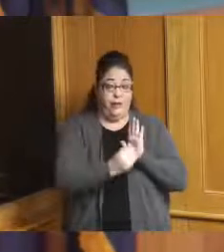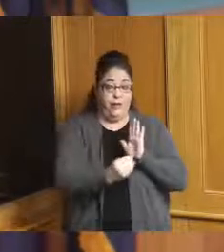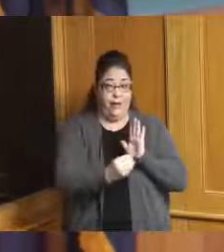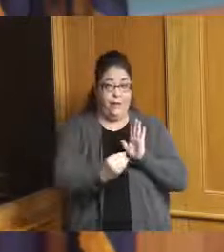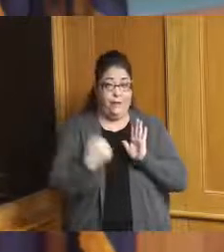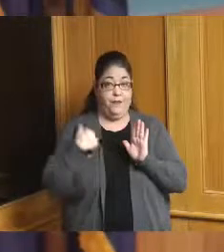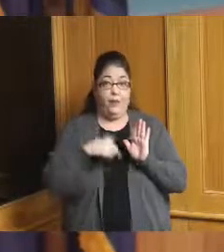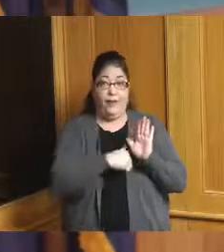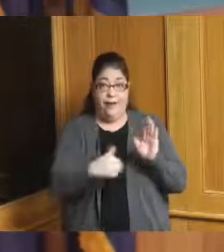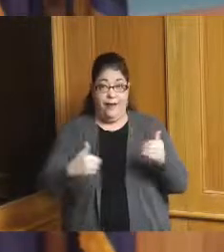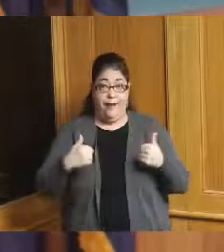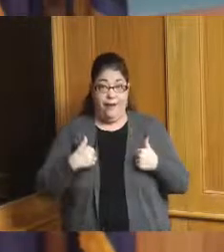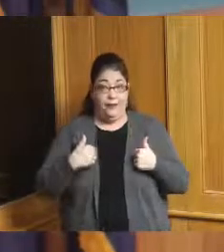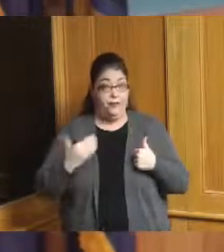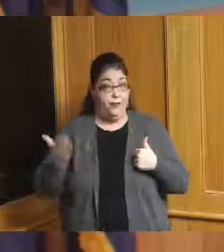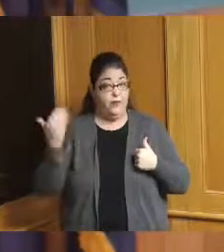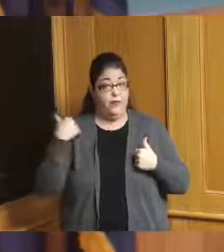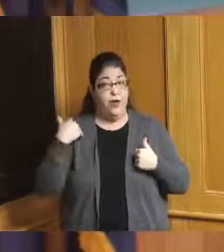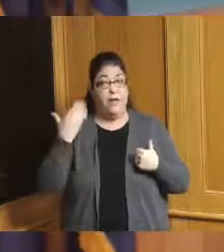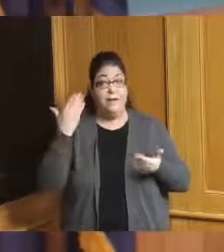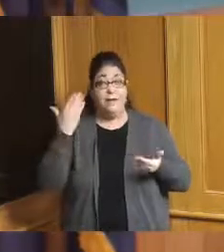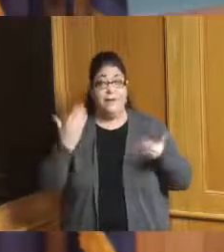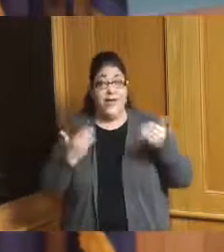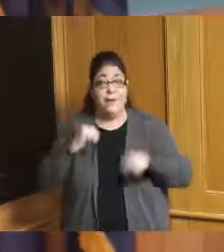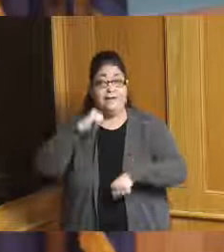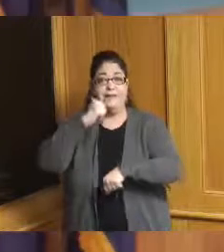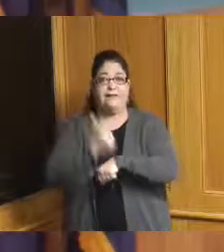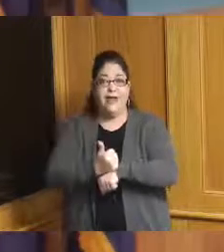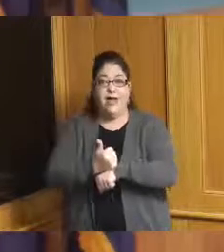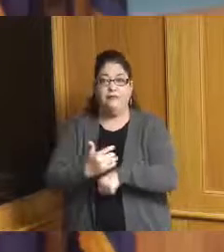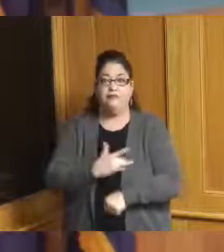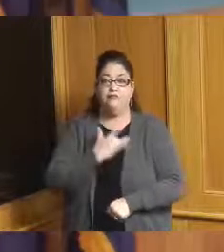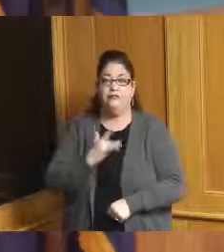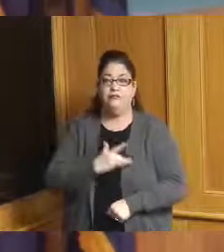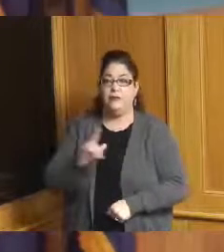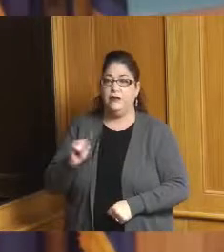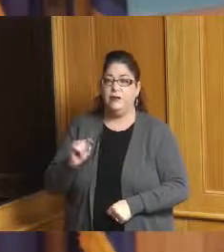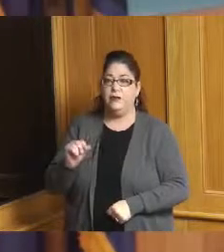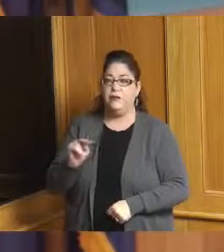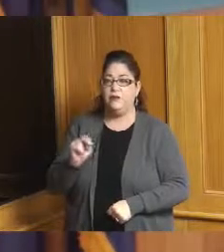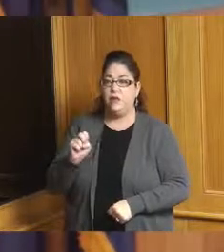would have maybe set a tone that's not the right tone that would have prohibited